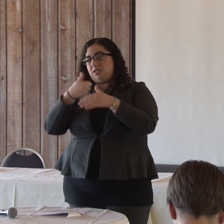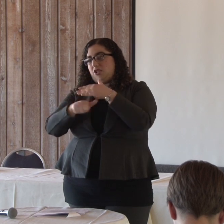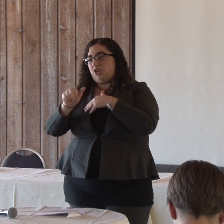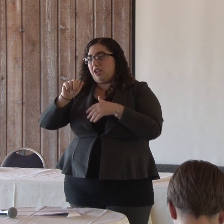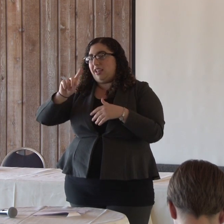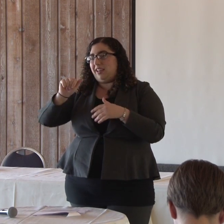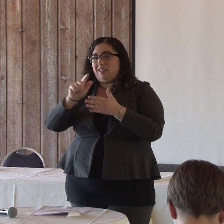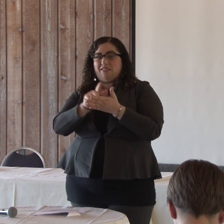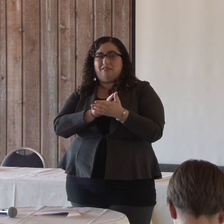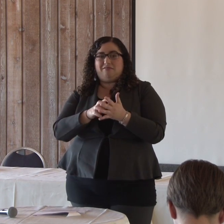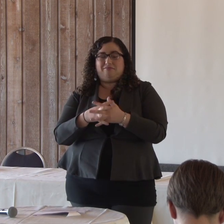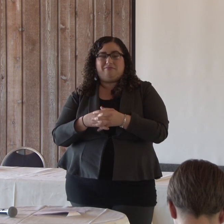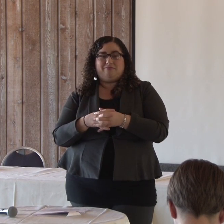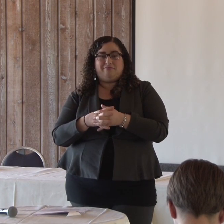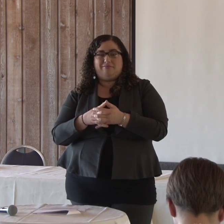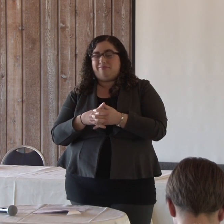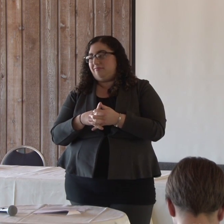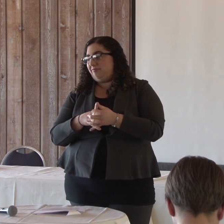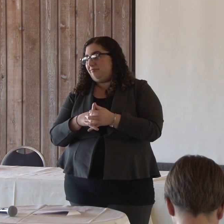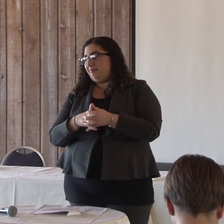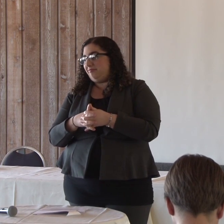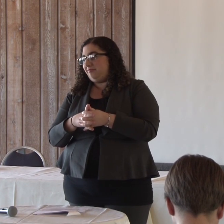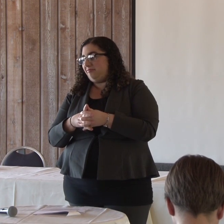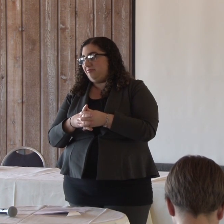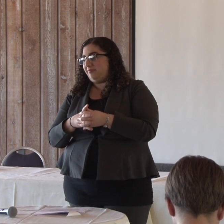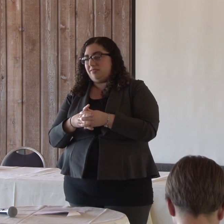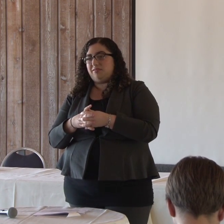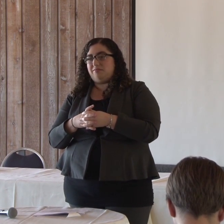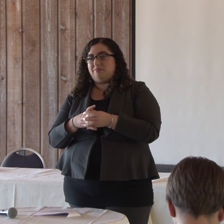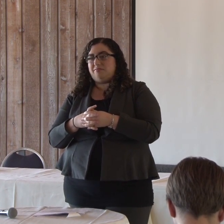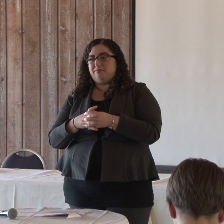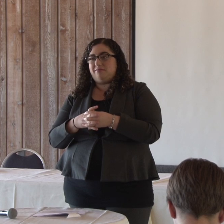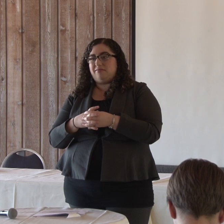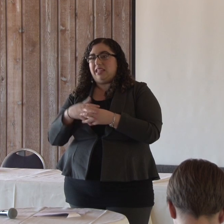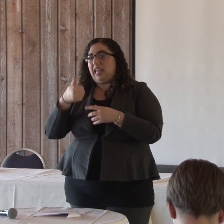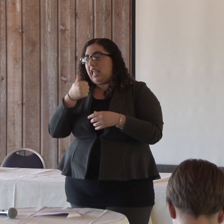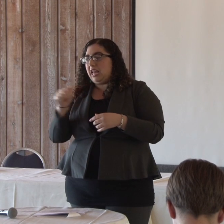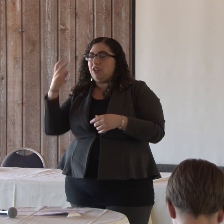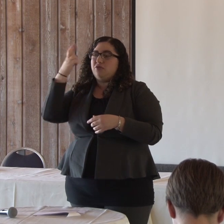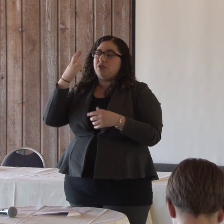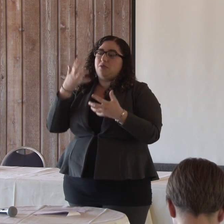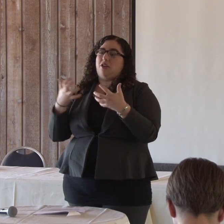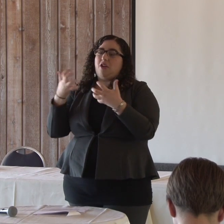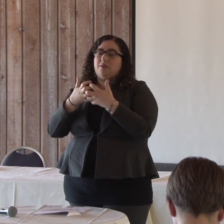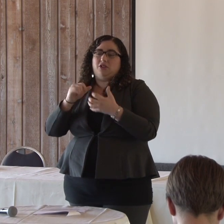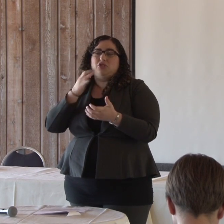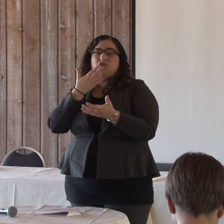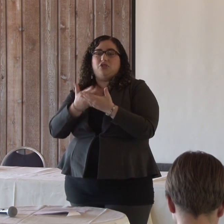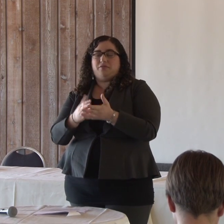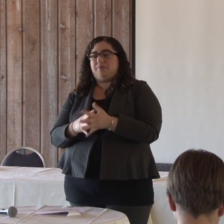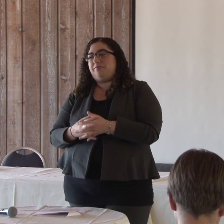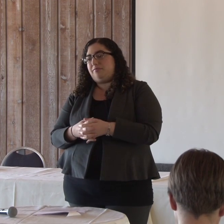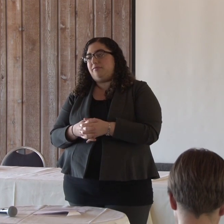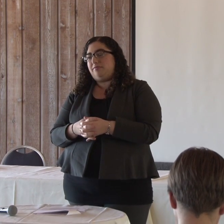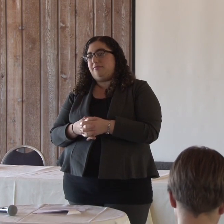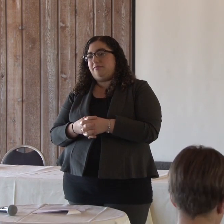good enough. We're providing equal access for the patient. Because under the ADA law we have to provide some type of access so this is good enough.